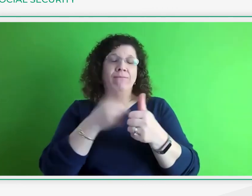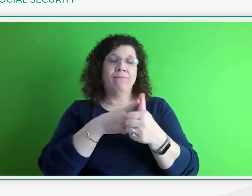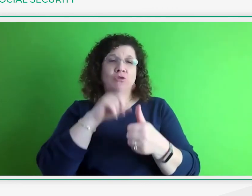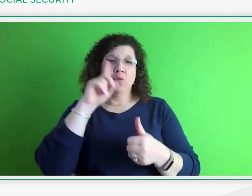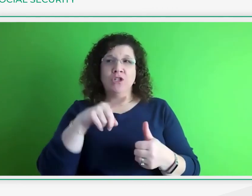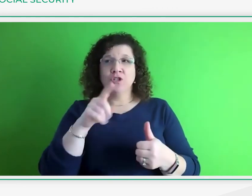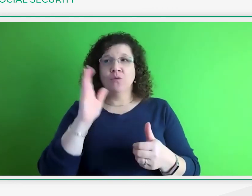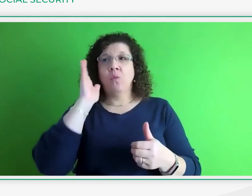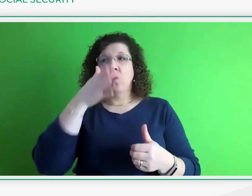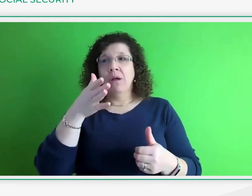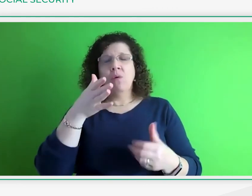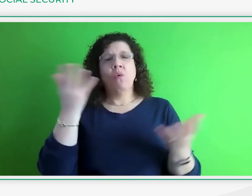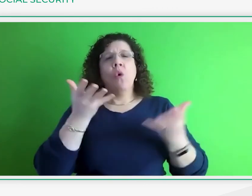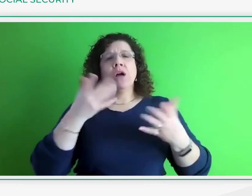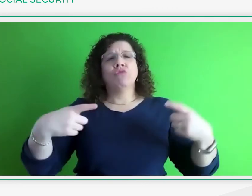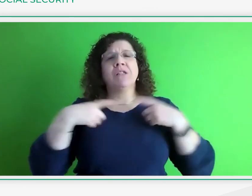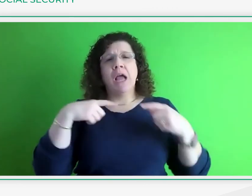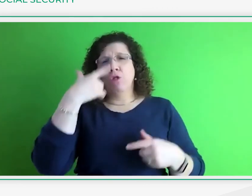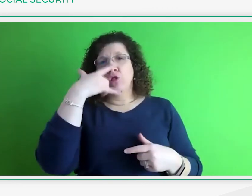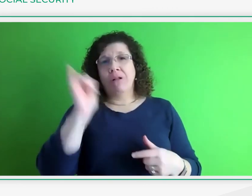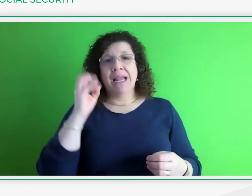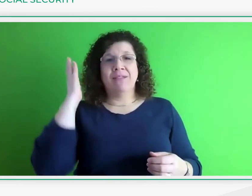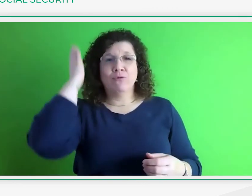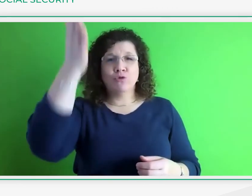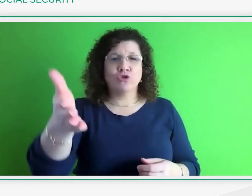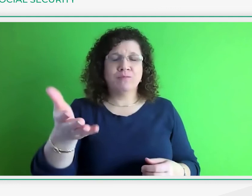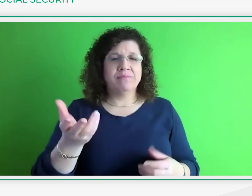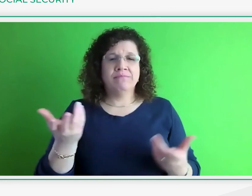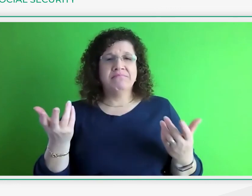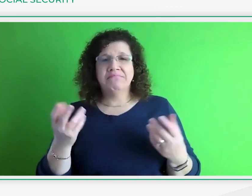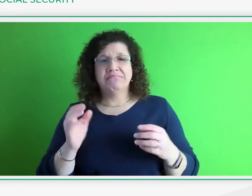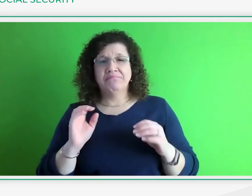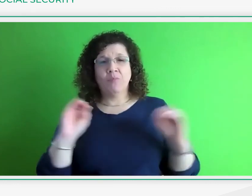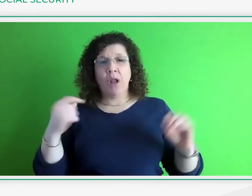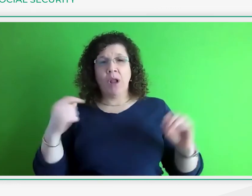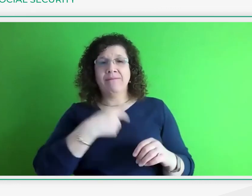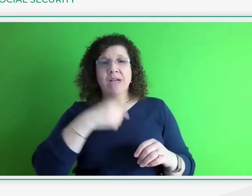That’s the other part of that question about what retirement will look like in the future.